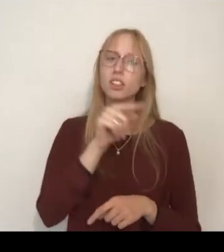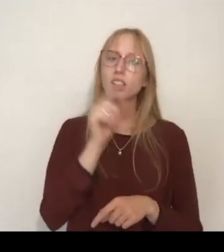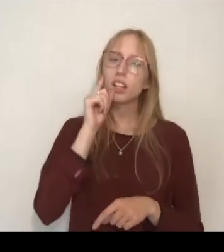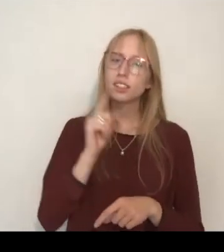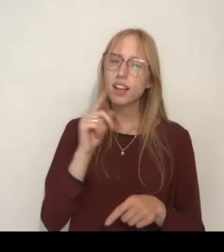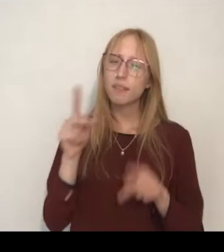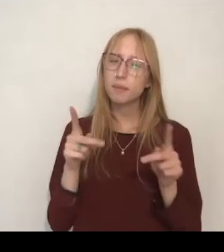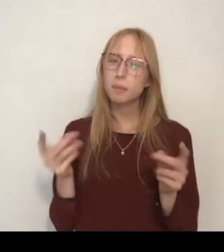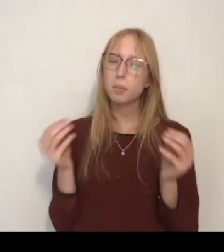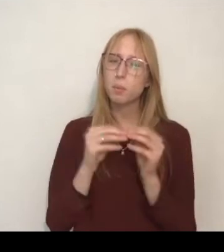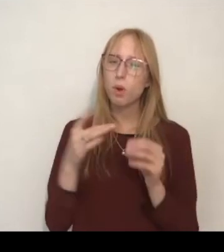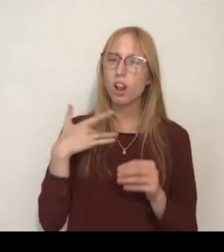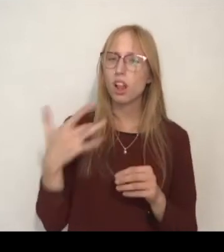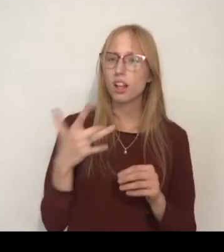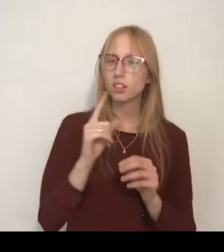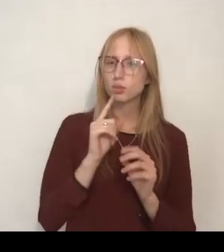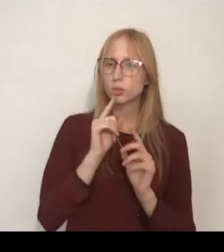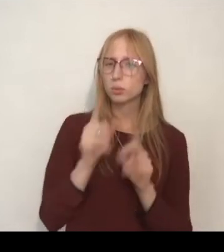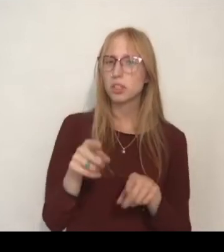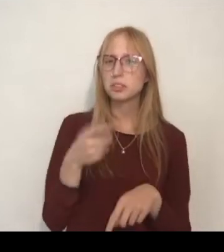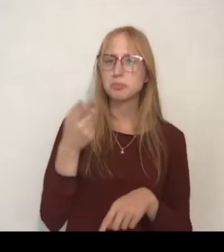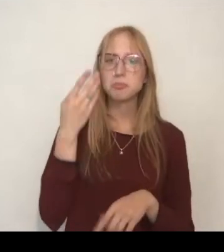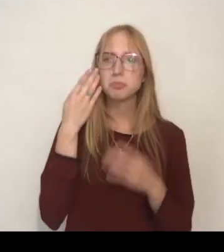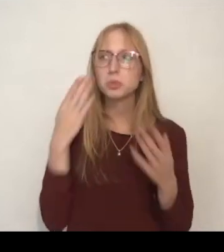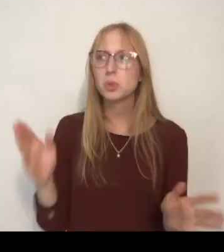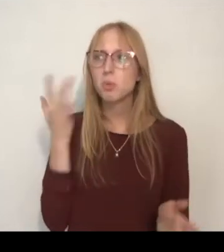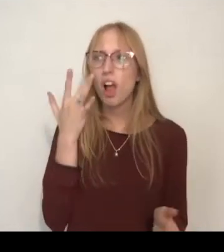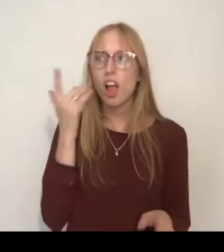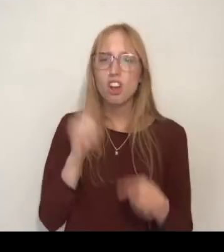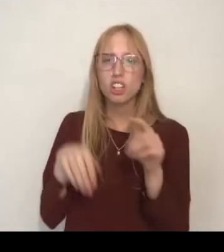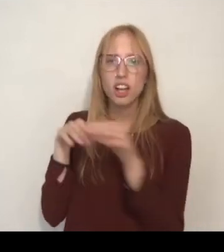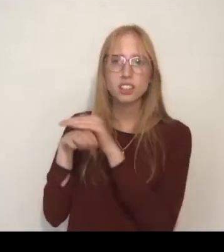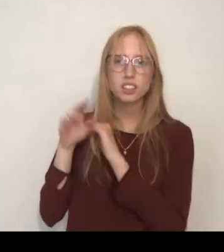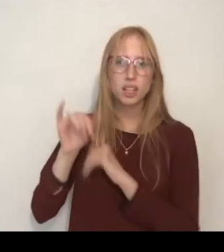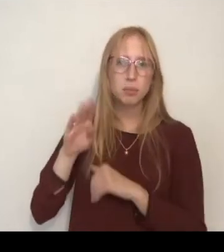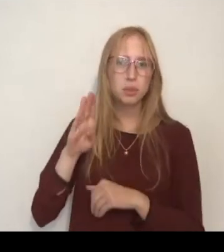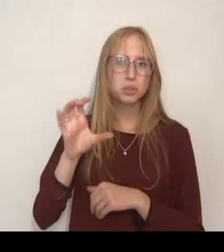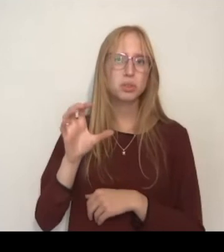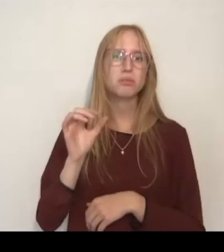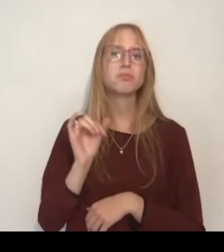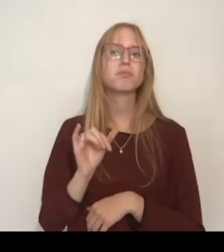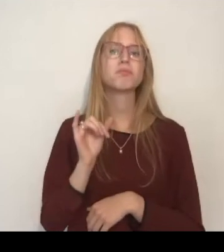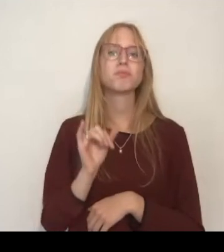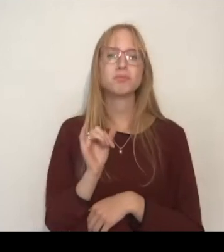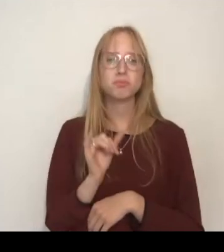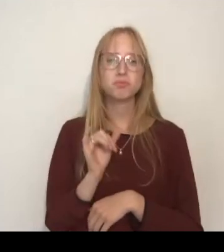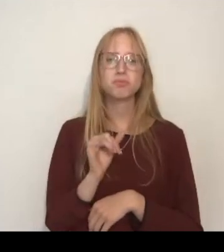I was interested to find that more deaf people reported more that they didn't know why they couldn't access that type of birth control.